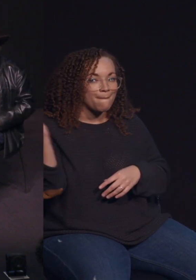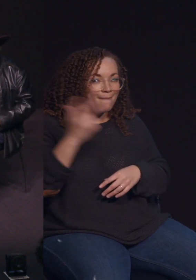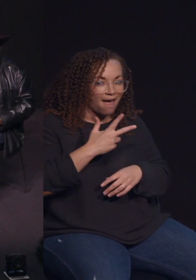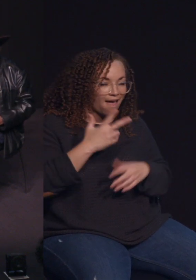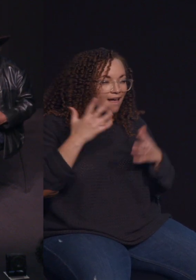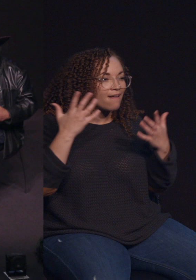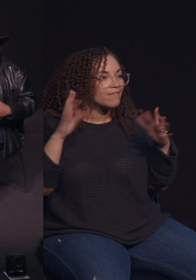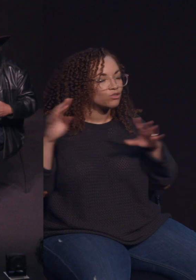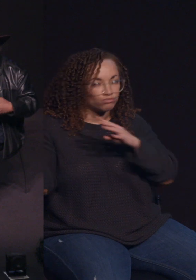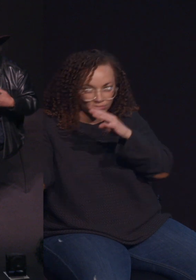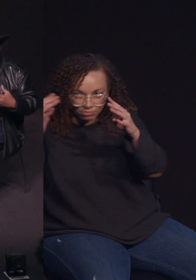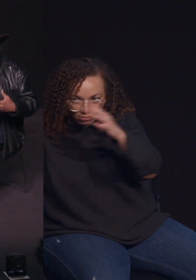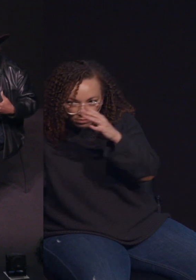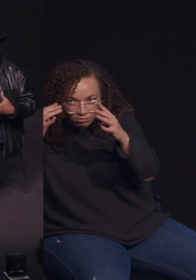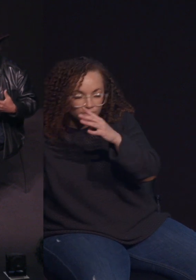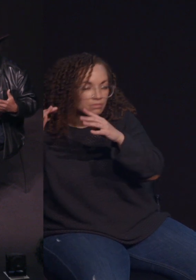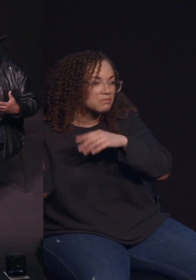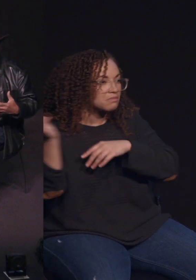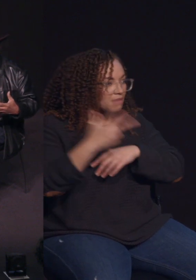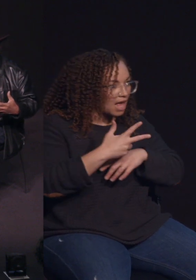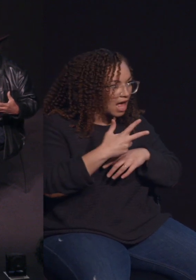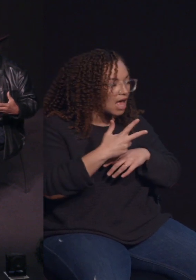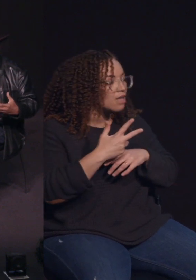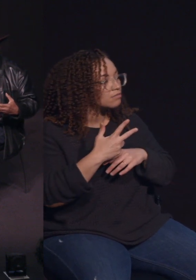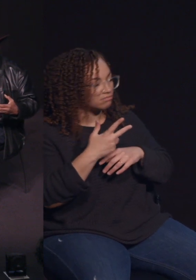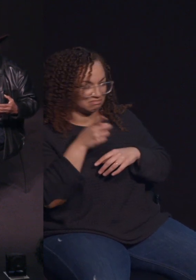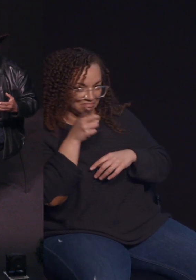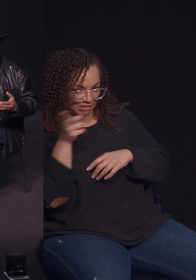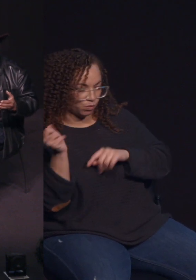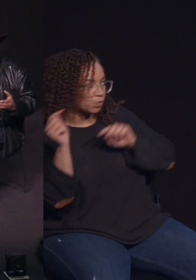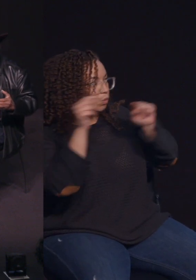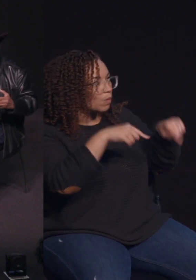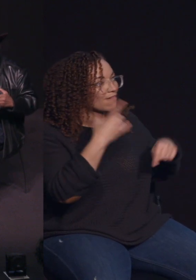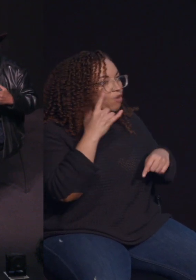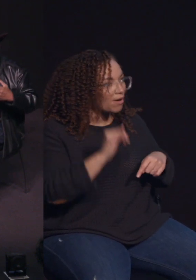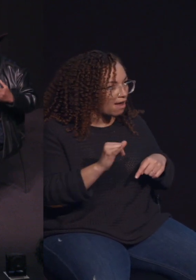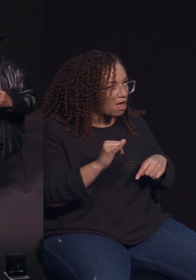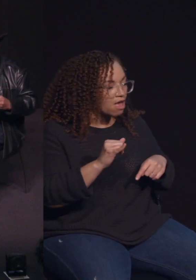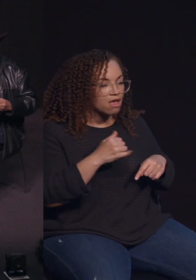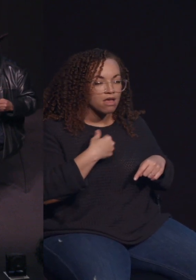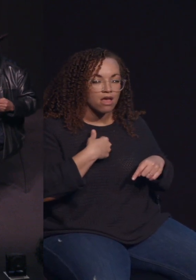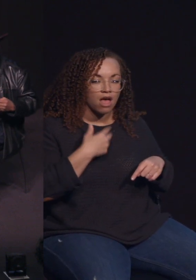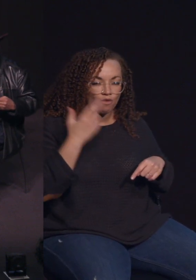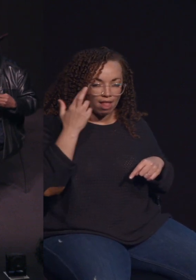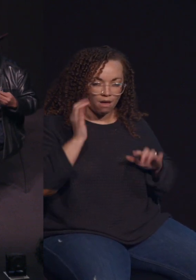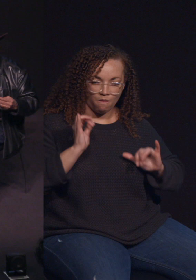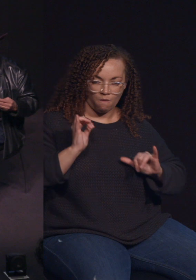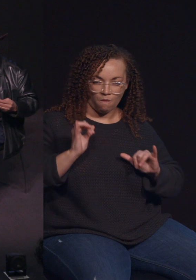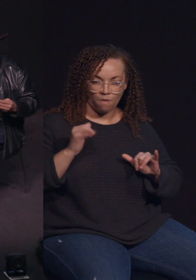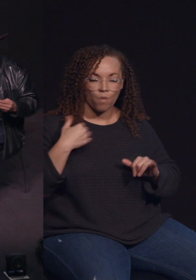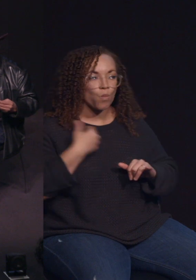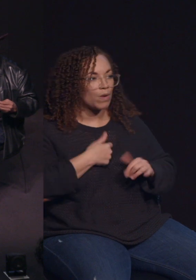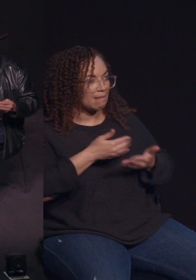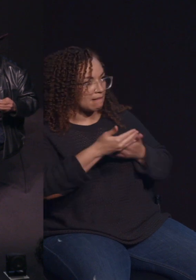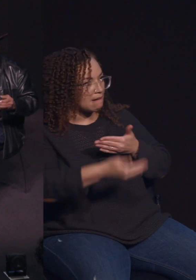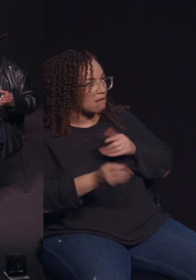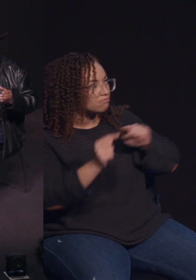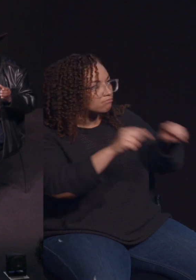but he came back and he was going to California. That's why everybody, California. Well, we was gonna come in next, as soon we paid the tab.